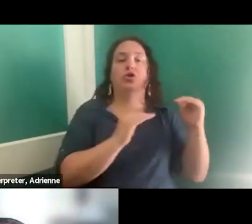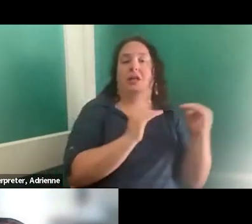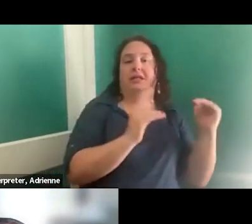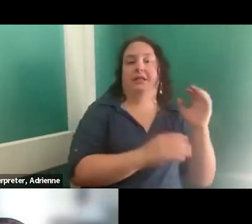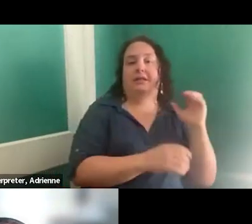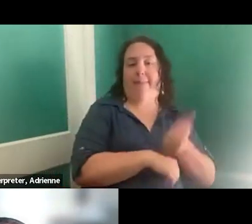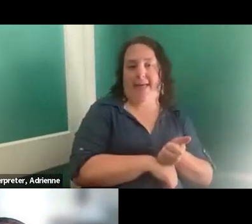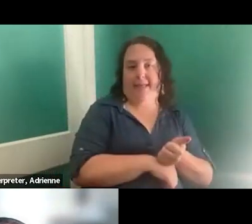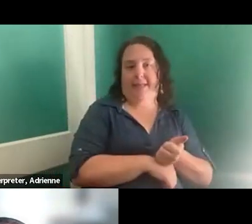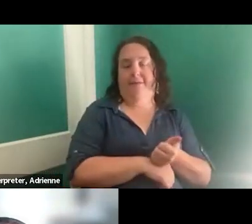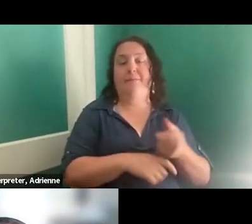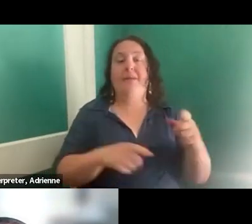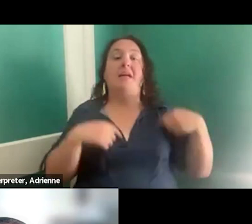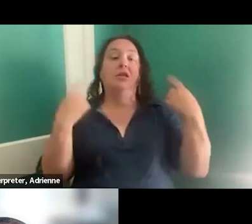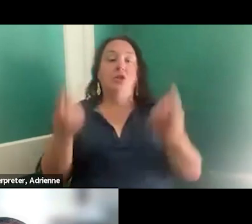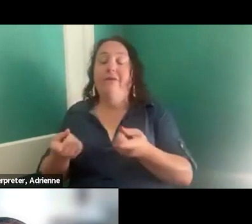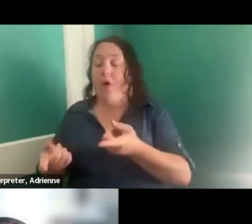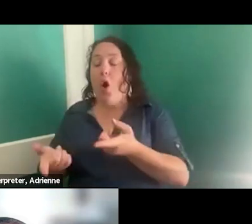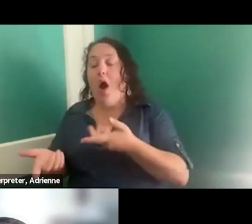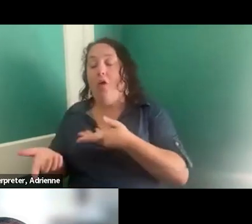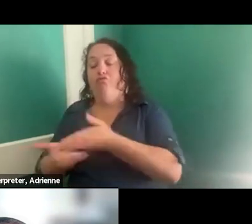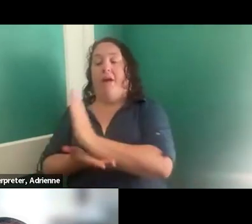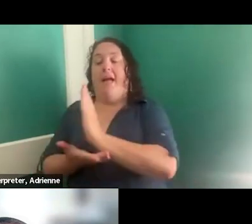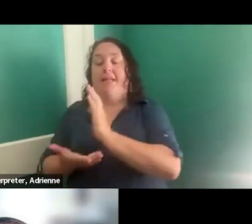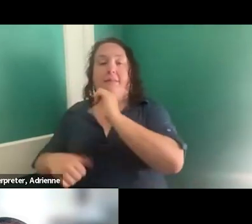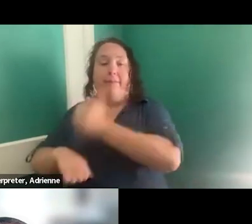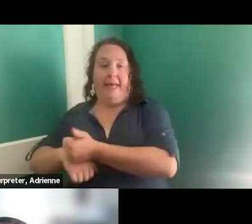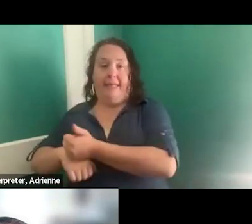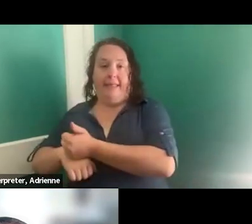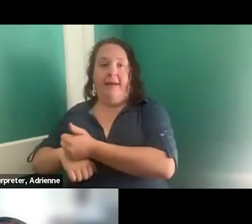A justice approach brings in ethics beyond rights